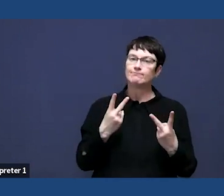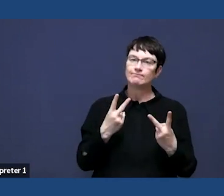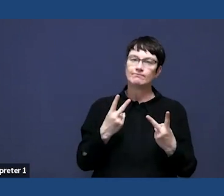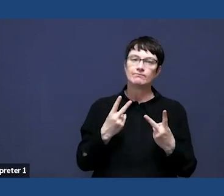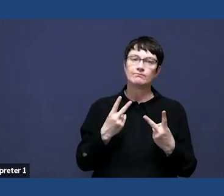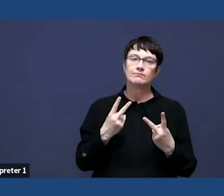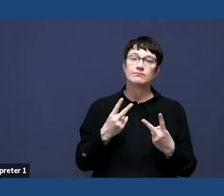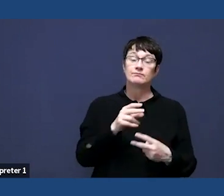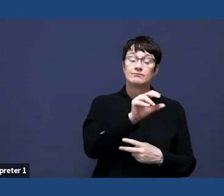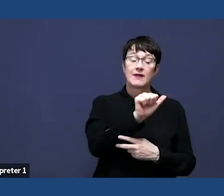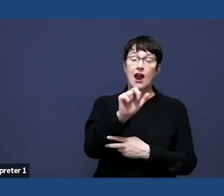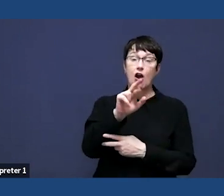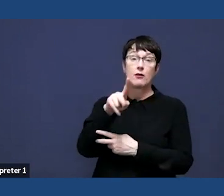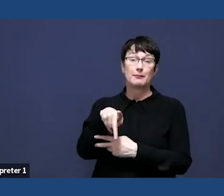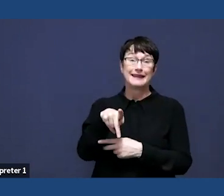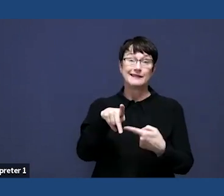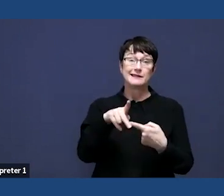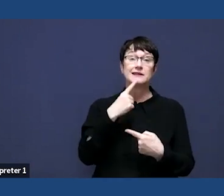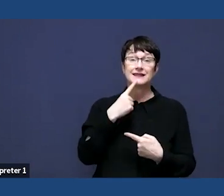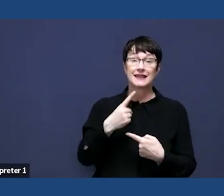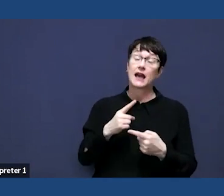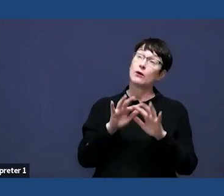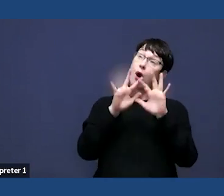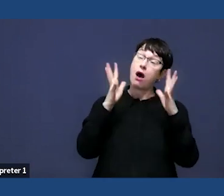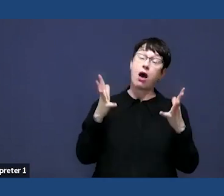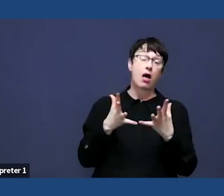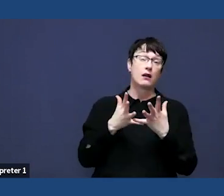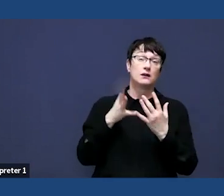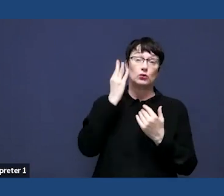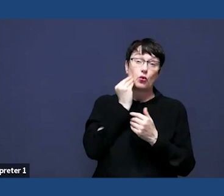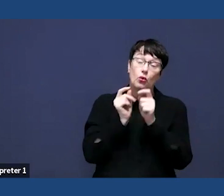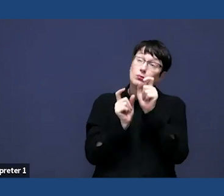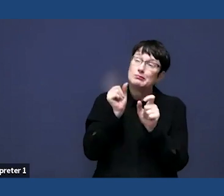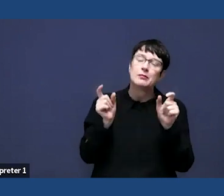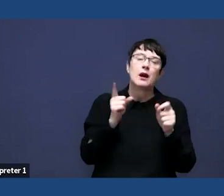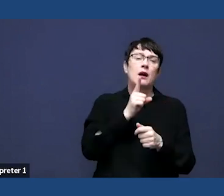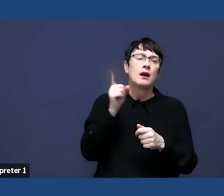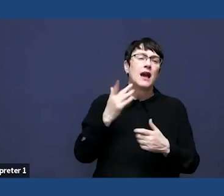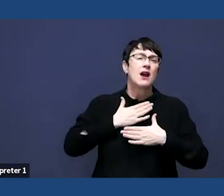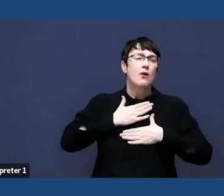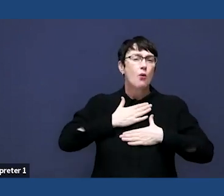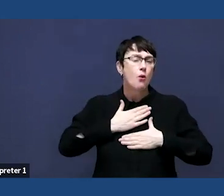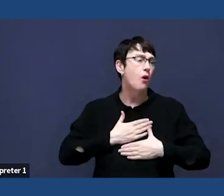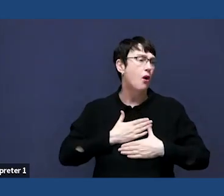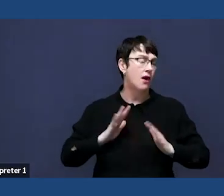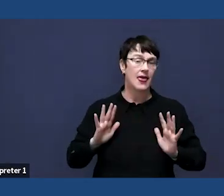the vast majority of older people around the world want to live and age in their own communities